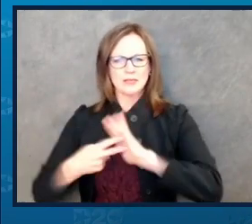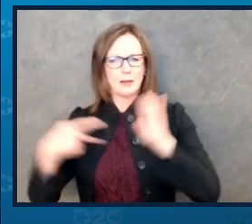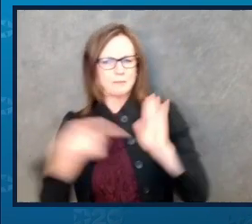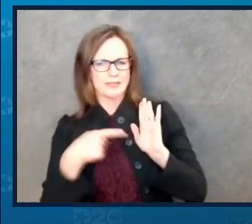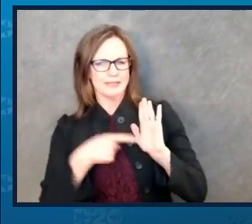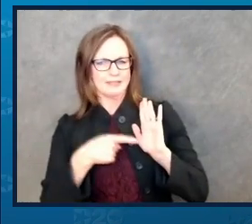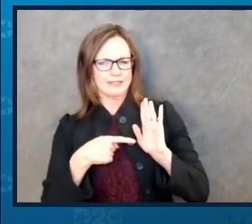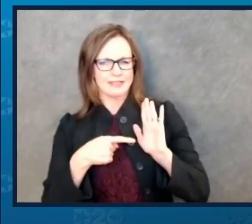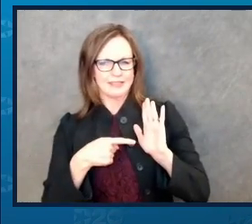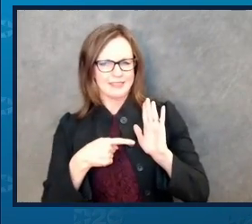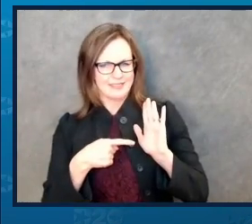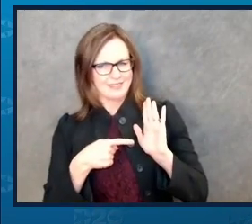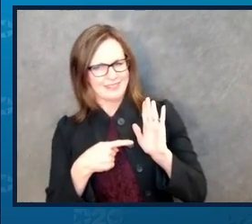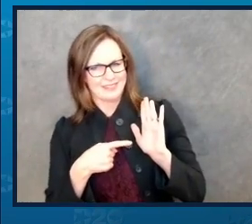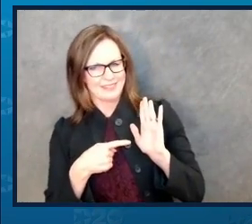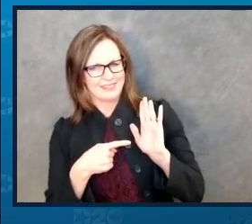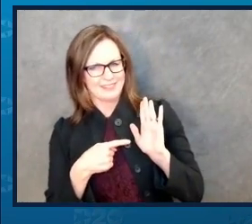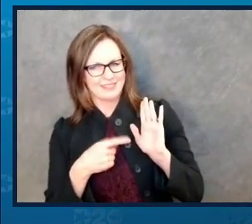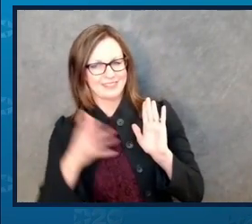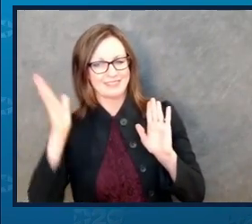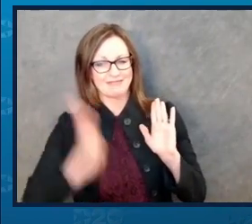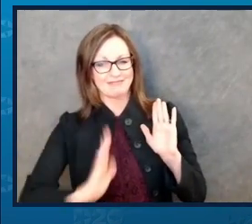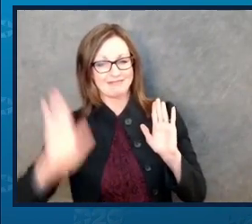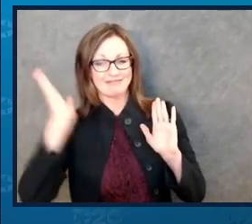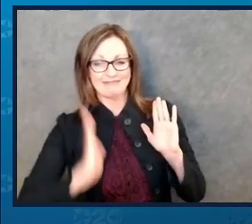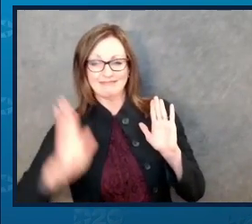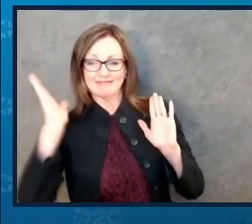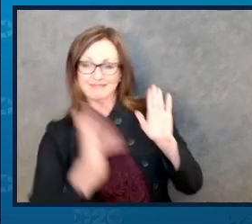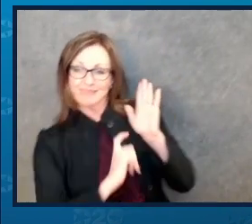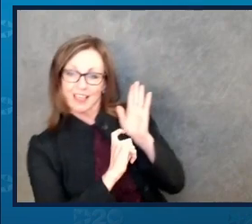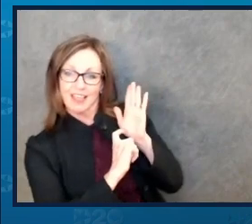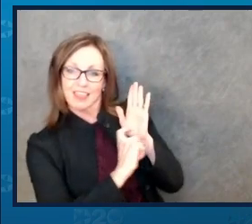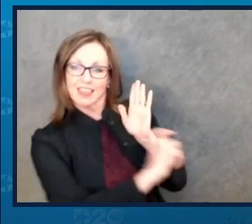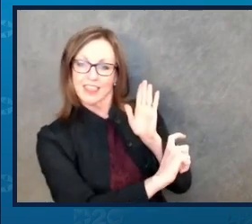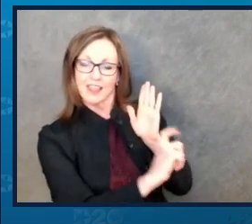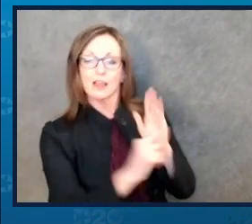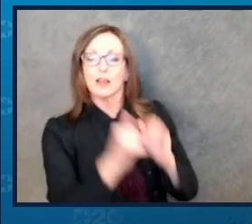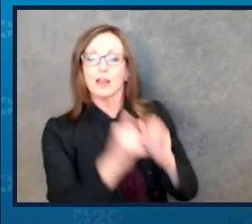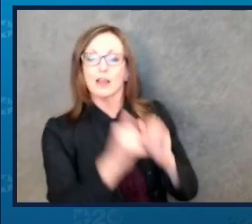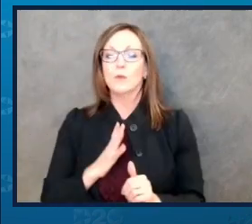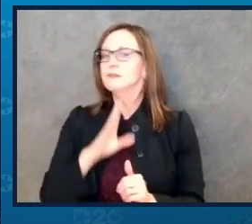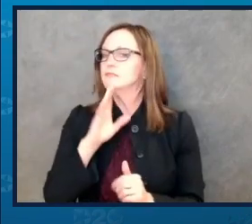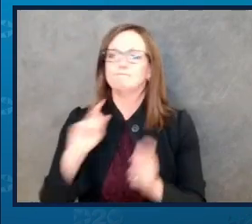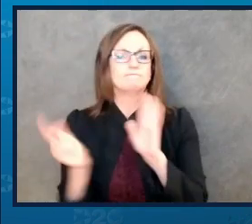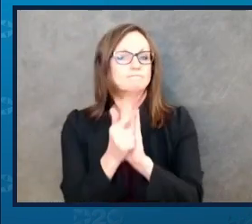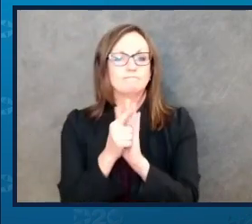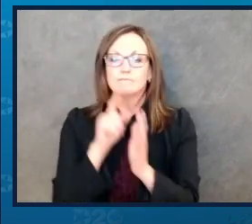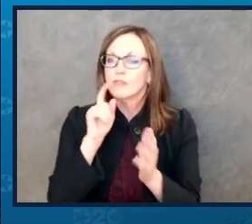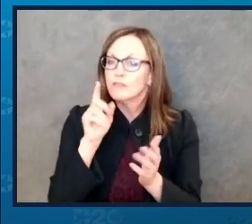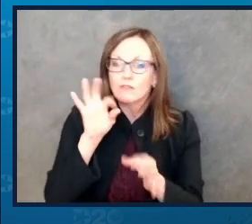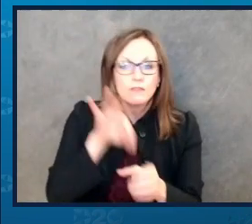BLACK PEOPLE WERE CONSIDERED THREE FIFTHS OF A HUMAN BEING,